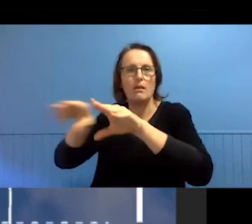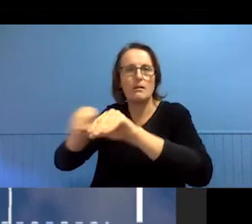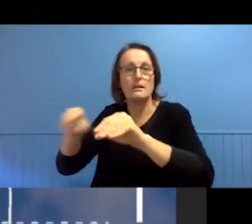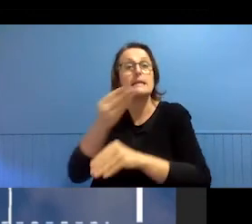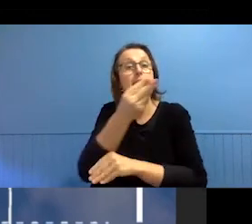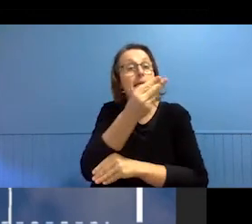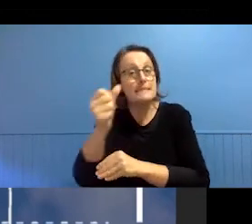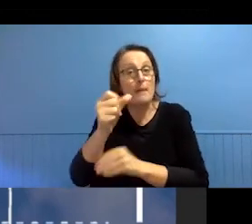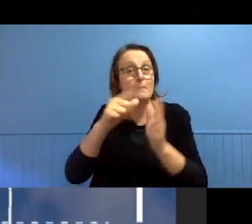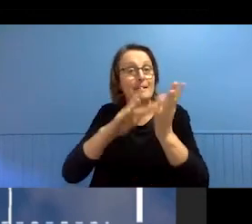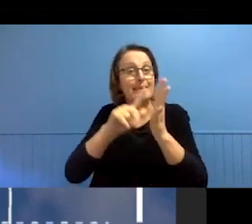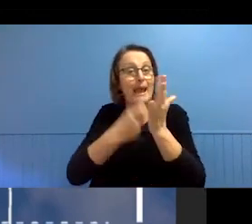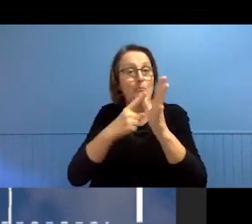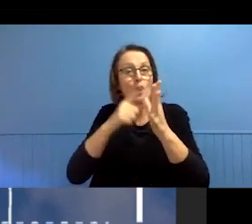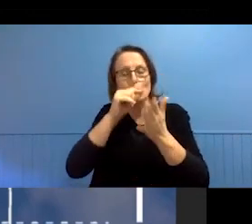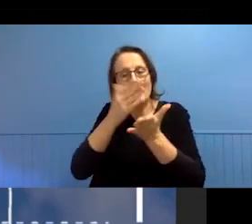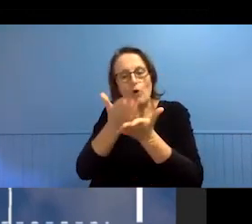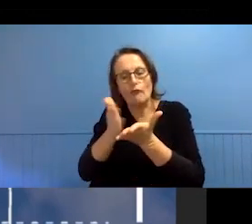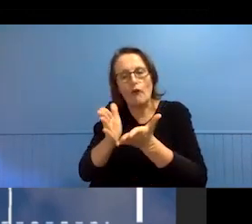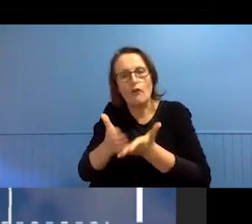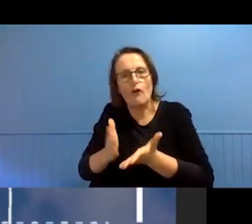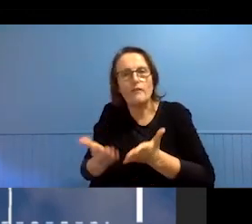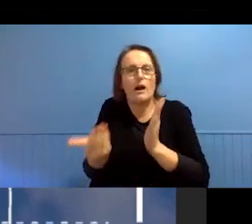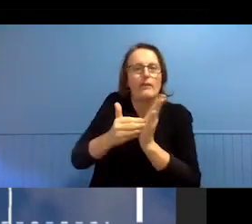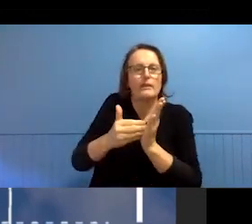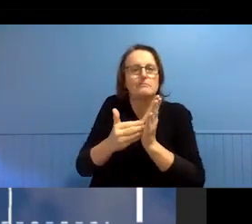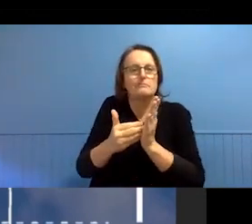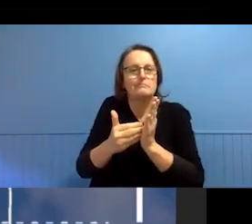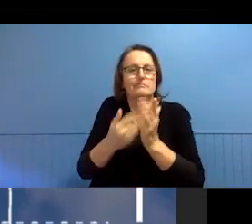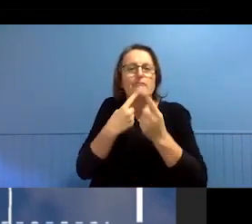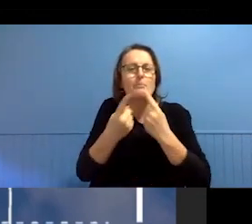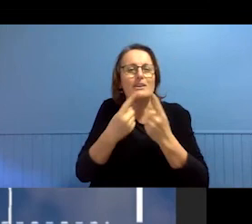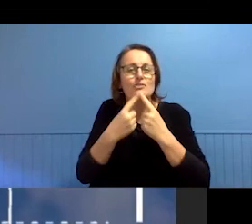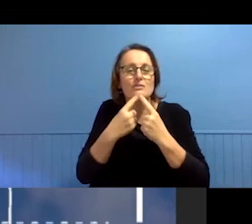disable this whereas other cameras unfortunately don't. And generally